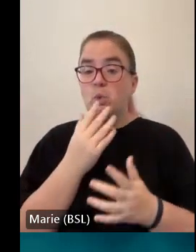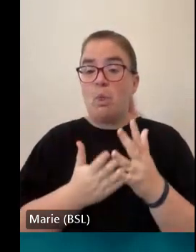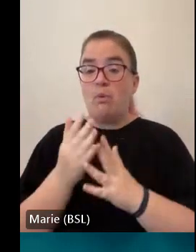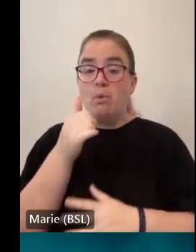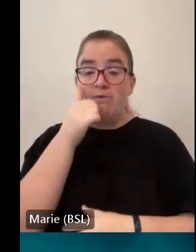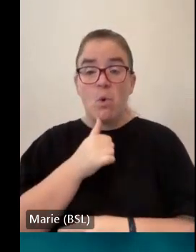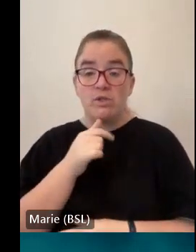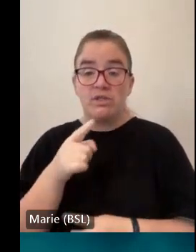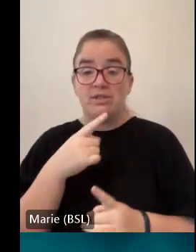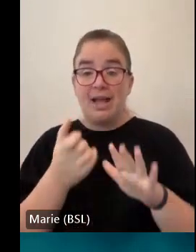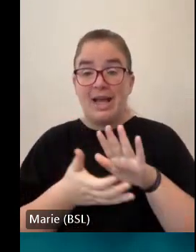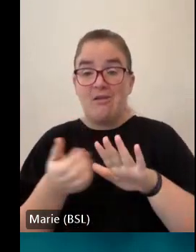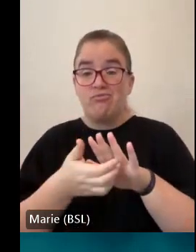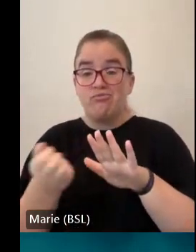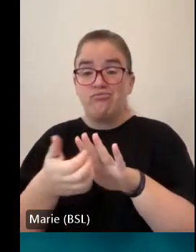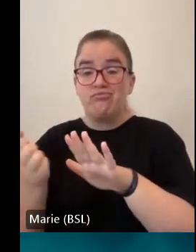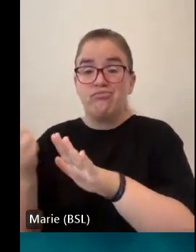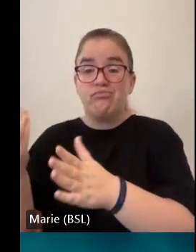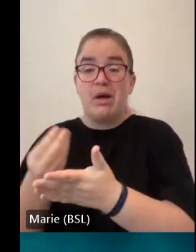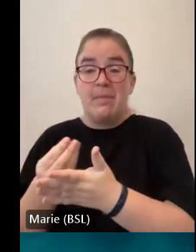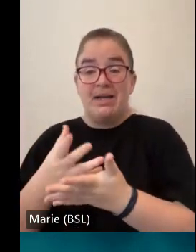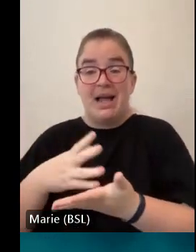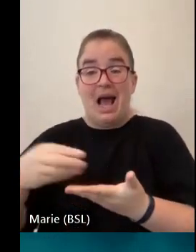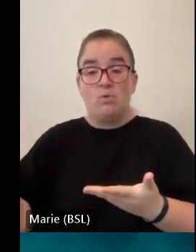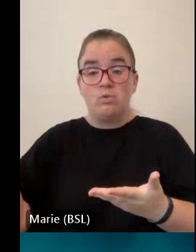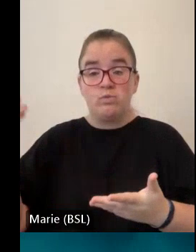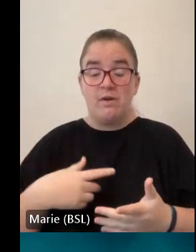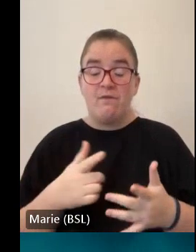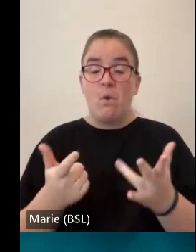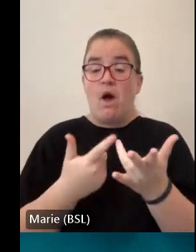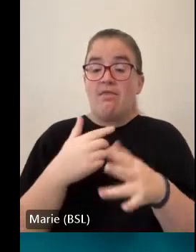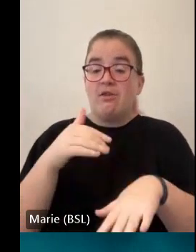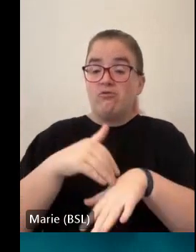the fraudsters for money laundering and other criminal purposes.